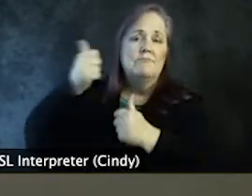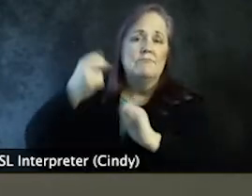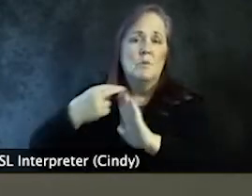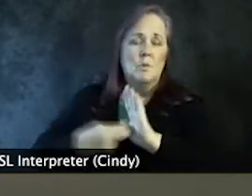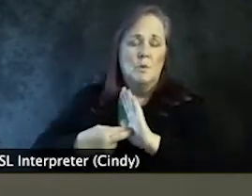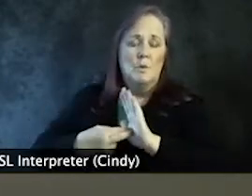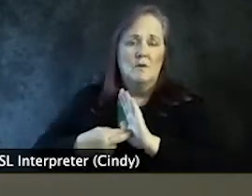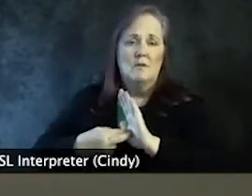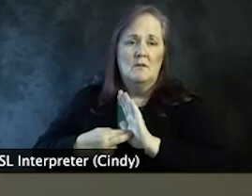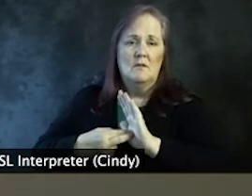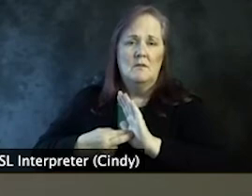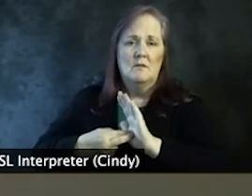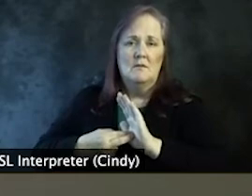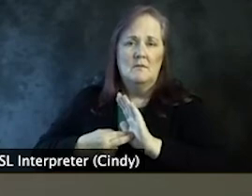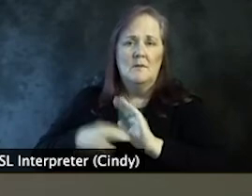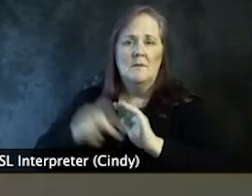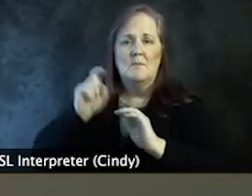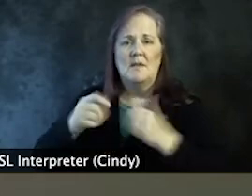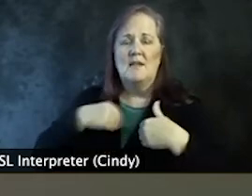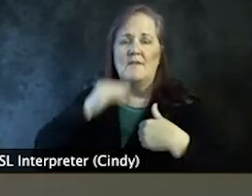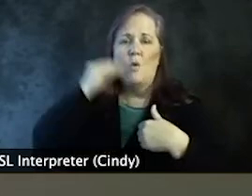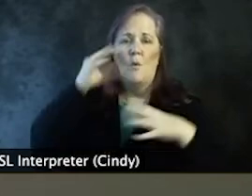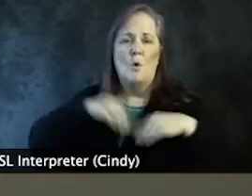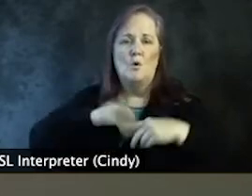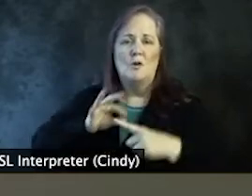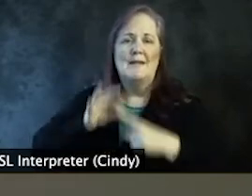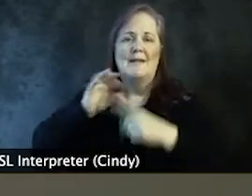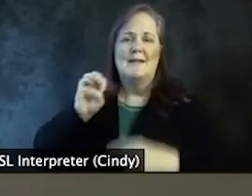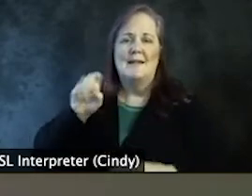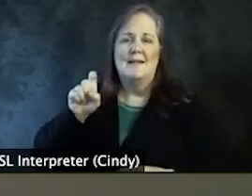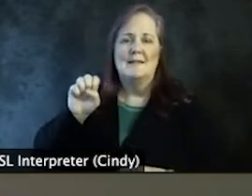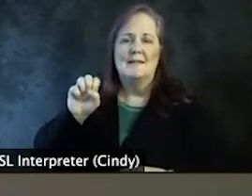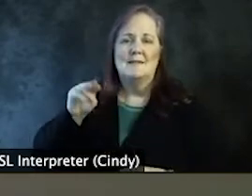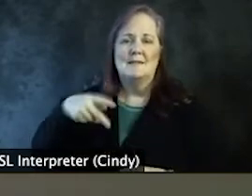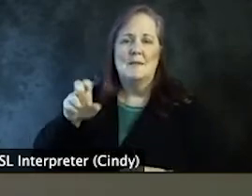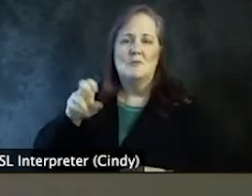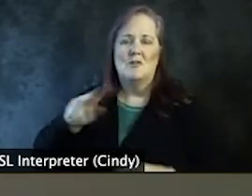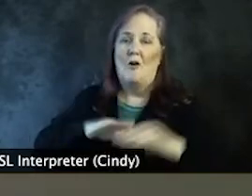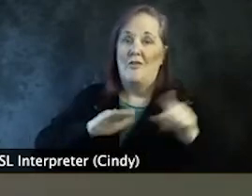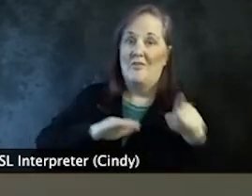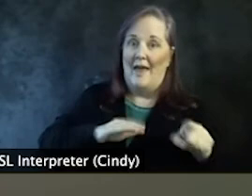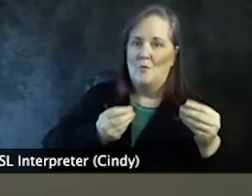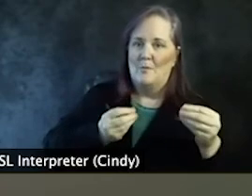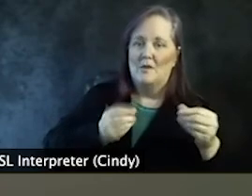And felonies can be punished by incarceration in either prison or jail, depending on the specific circumstances.